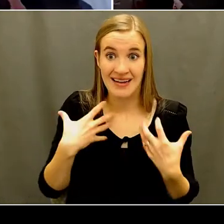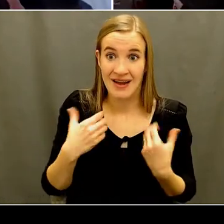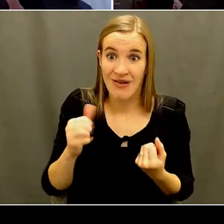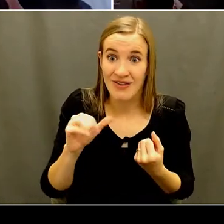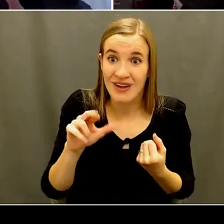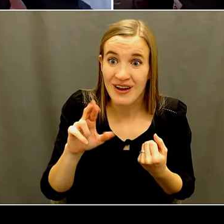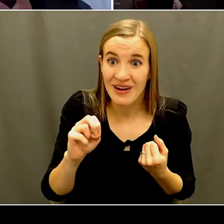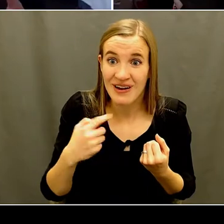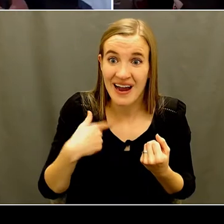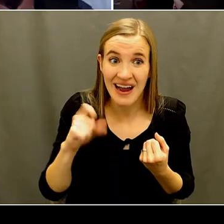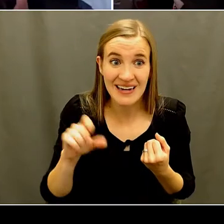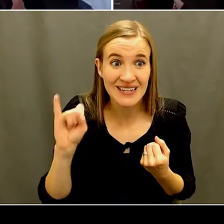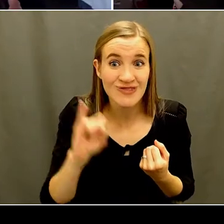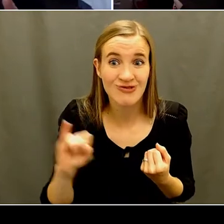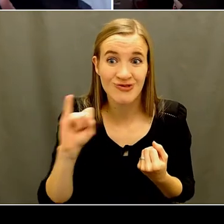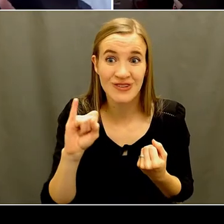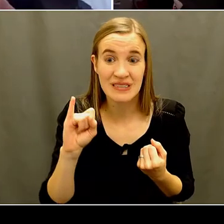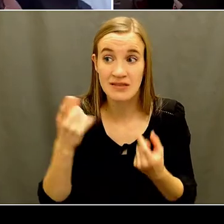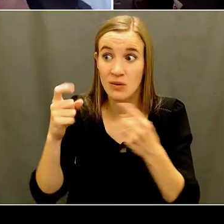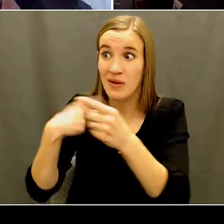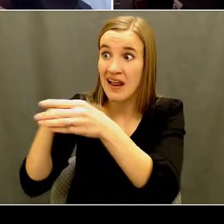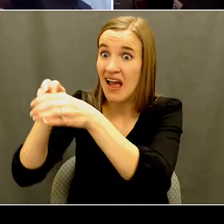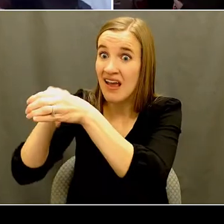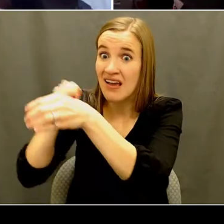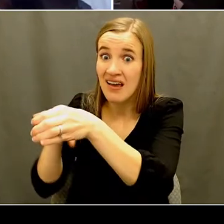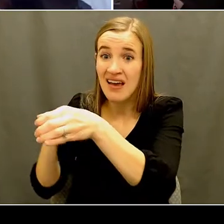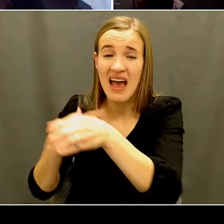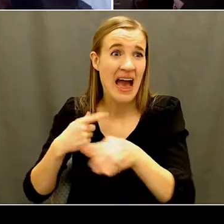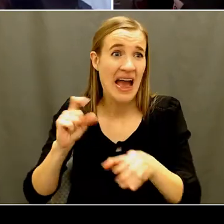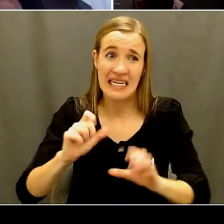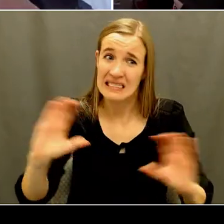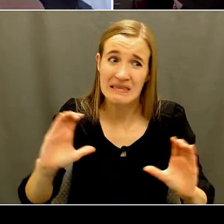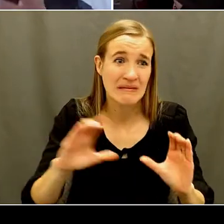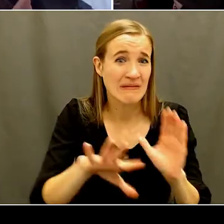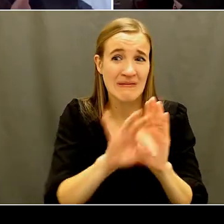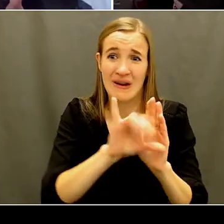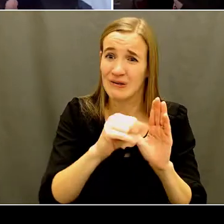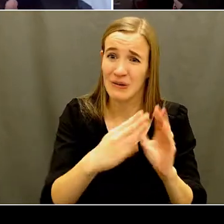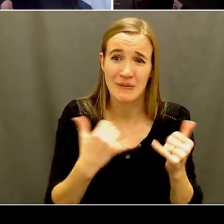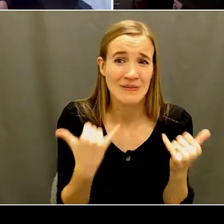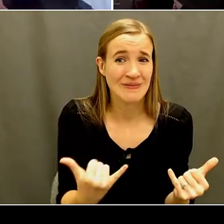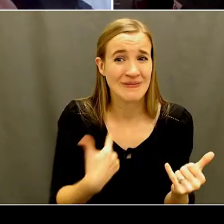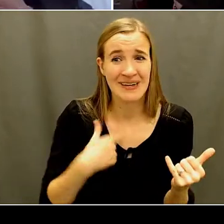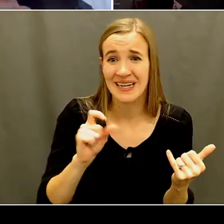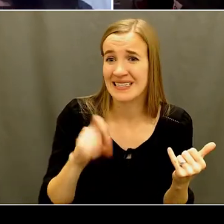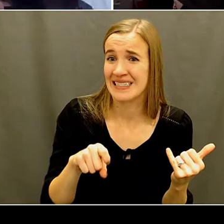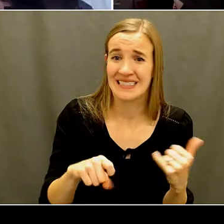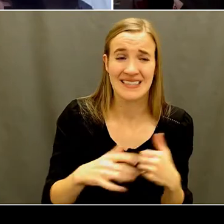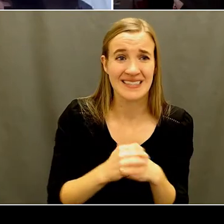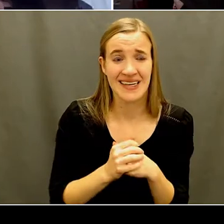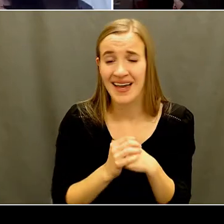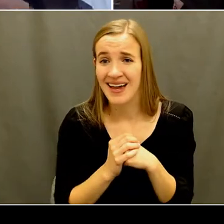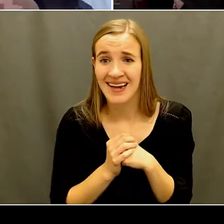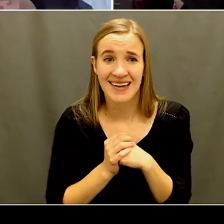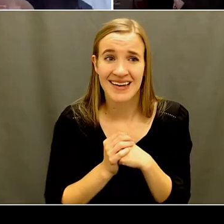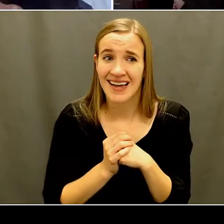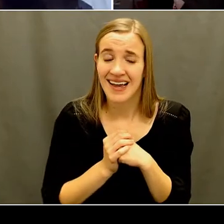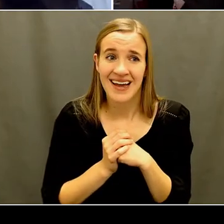marketplace when I knew that Congress and the President were going to destroy, were going to try to destroy the Affordable Care Act. Thanks to this